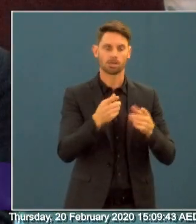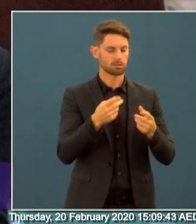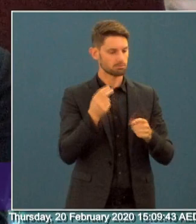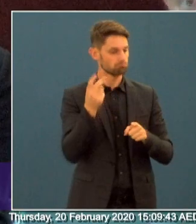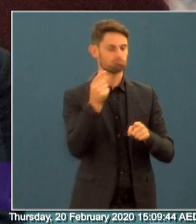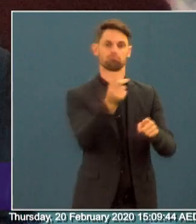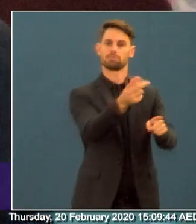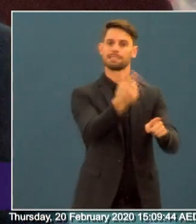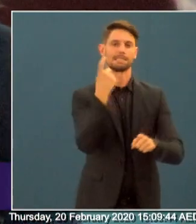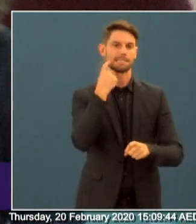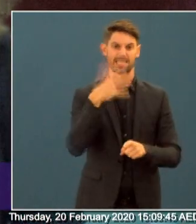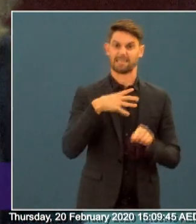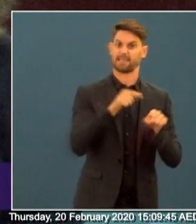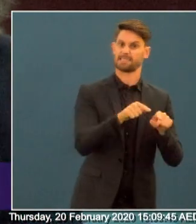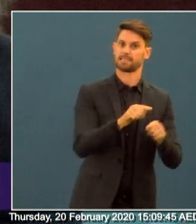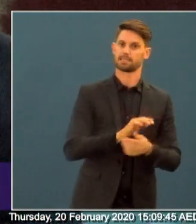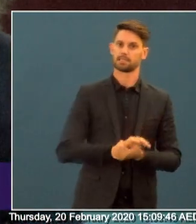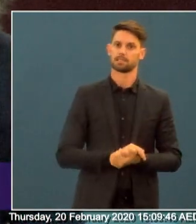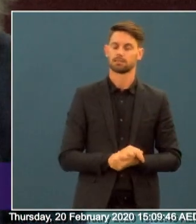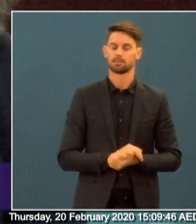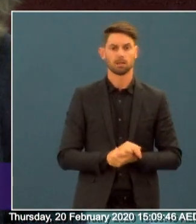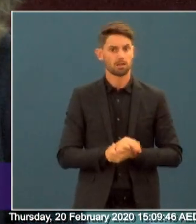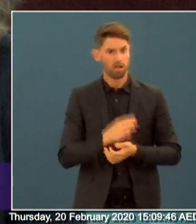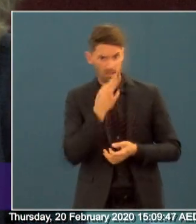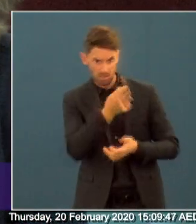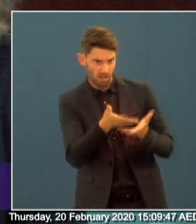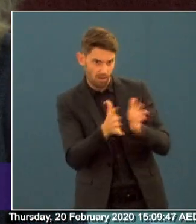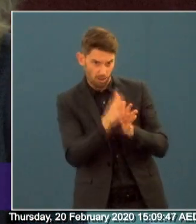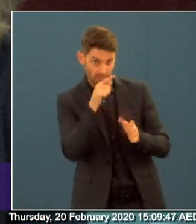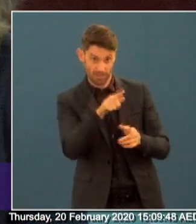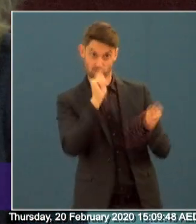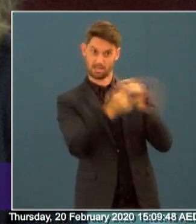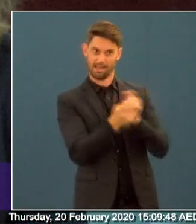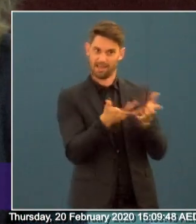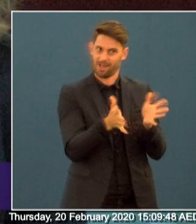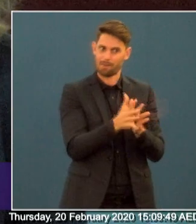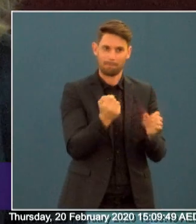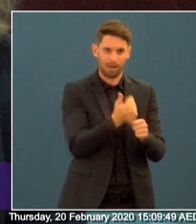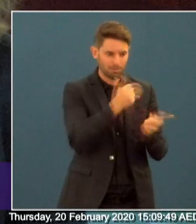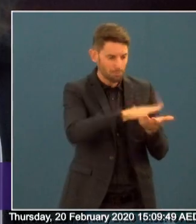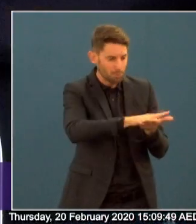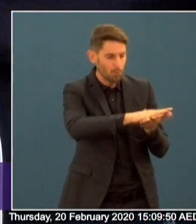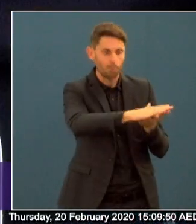And what are some of the things that can drive that reform, in order to get effective pathways of care?